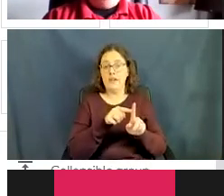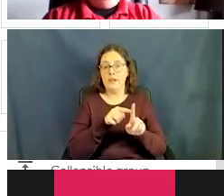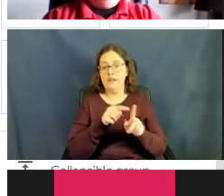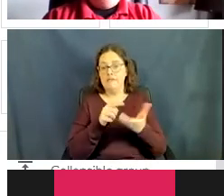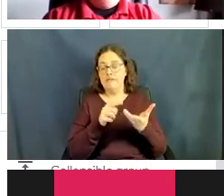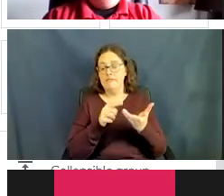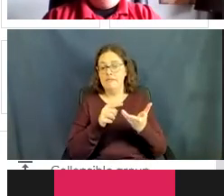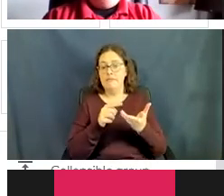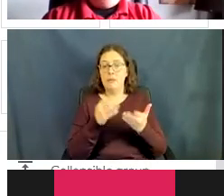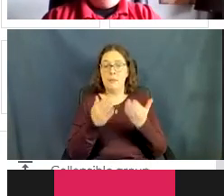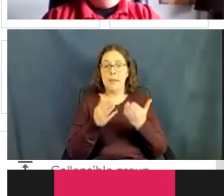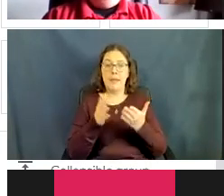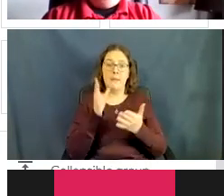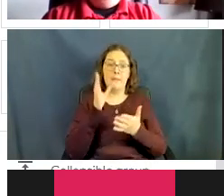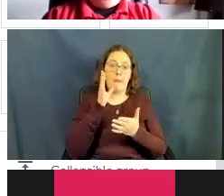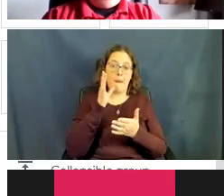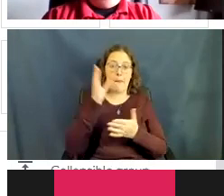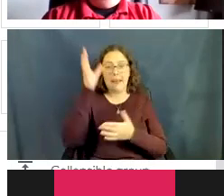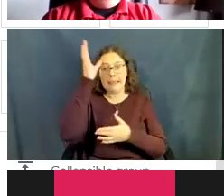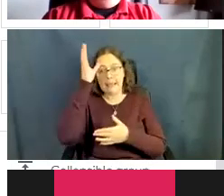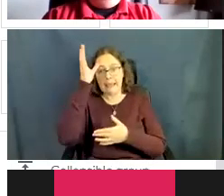So then they don't have to keep going, going, going through the items.